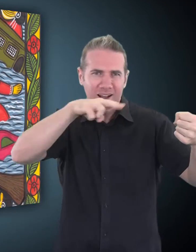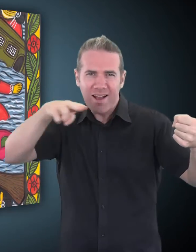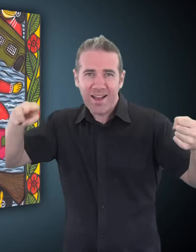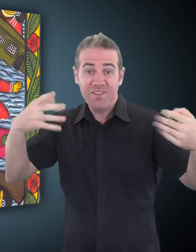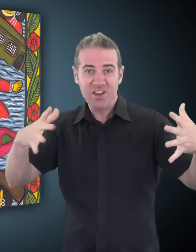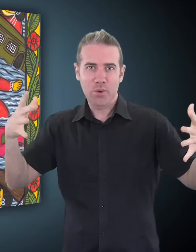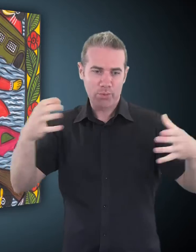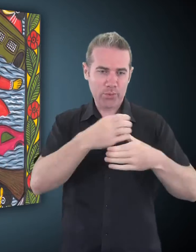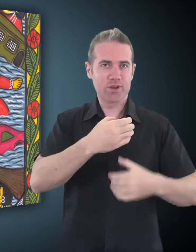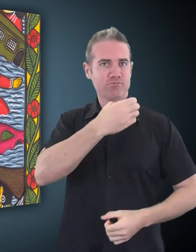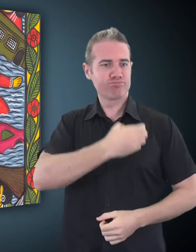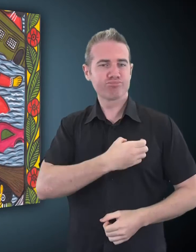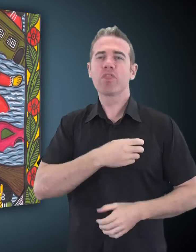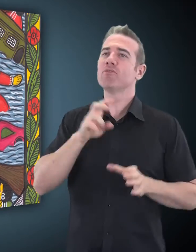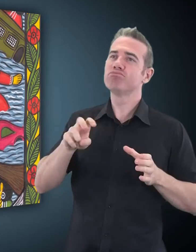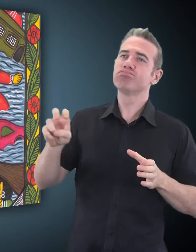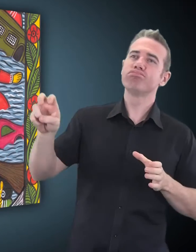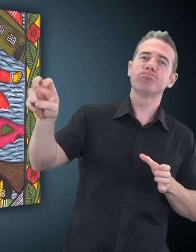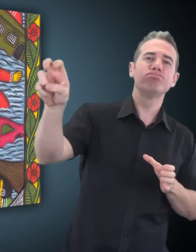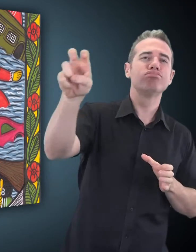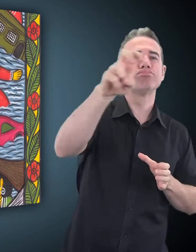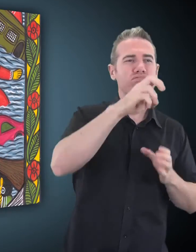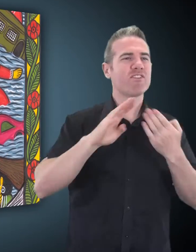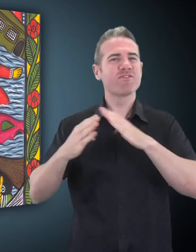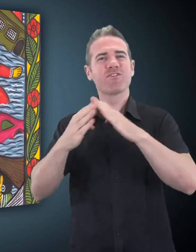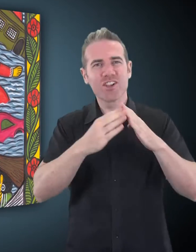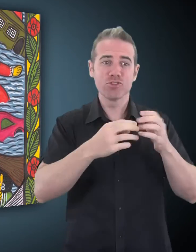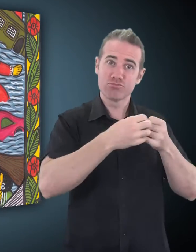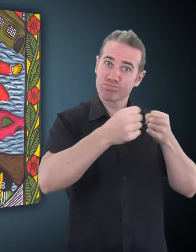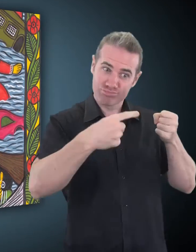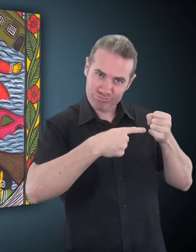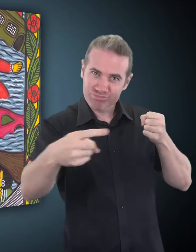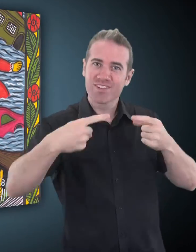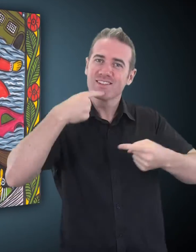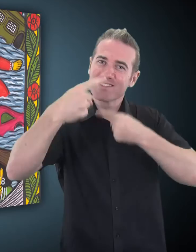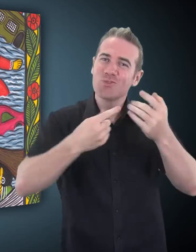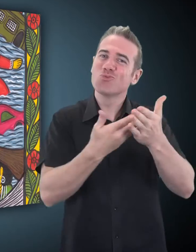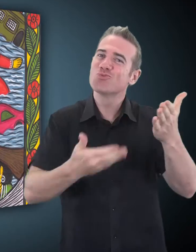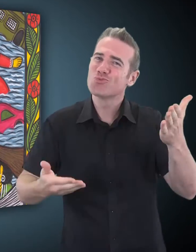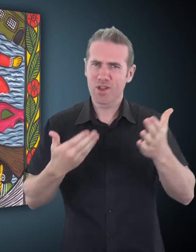These scrolls would be rolled up and the artists would travel from village to village with them.